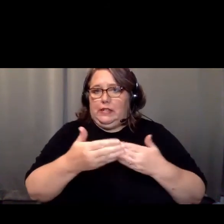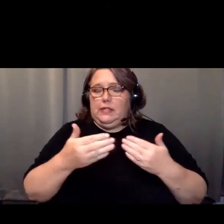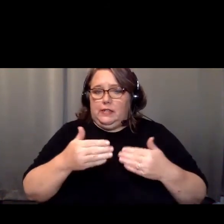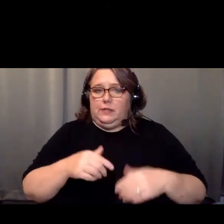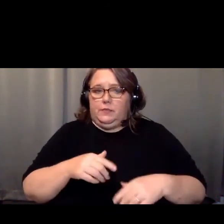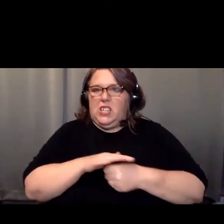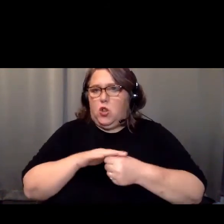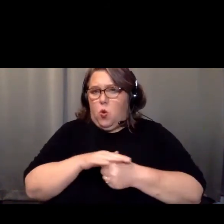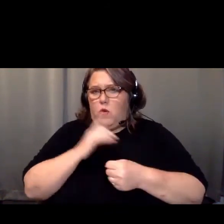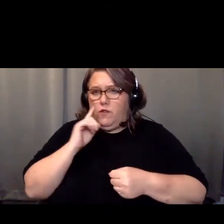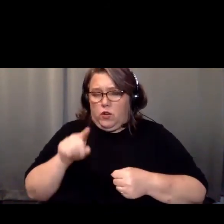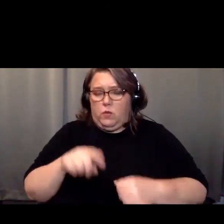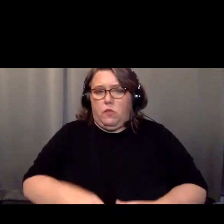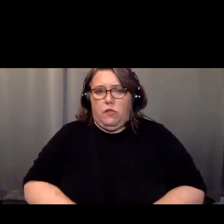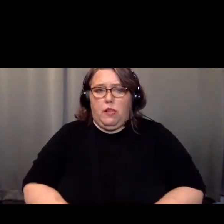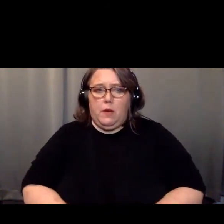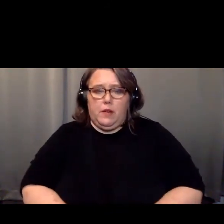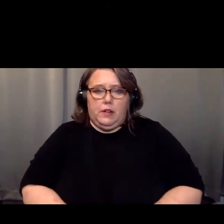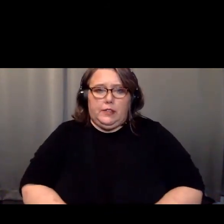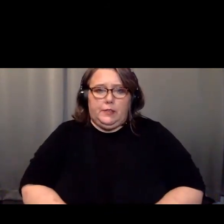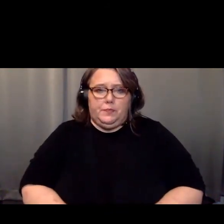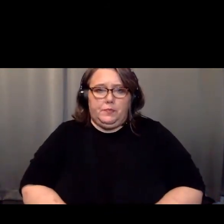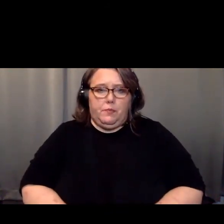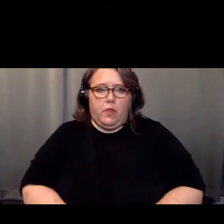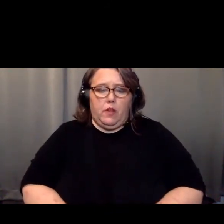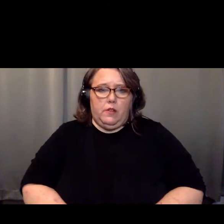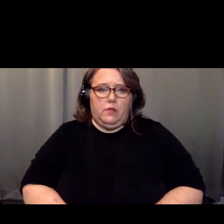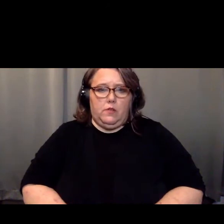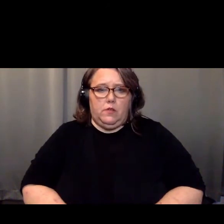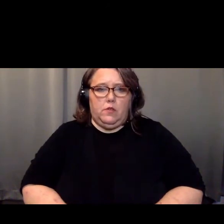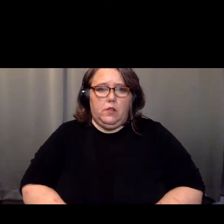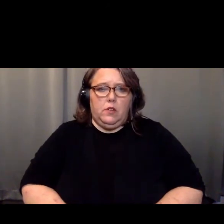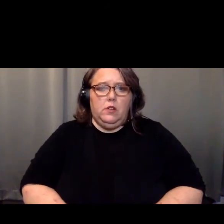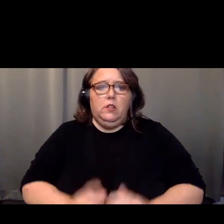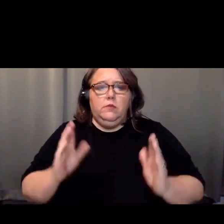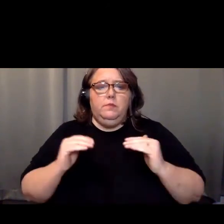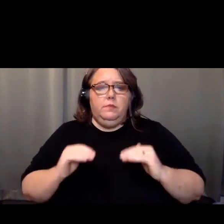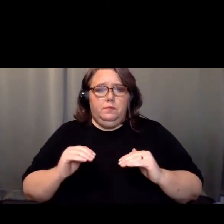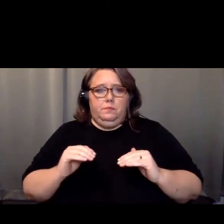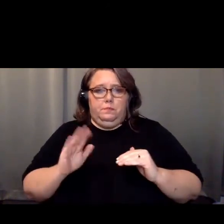that is located possibly closest to you. And then also the bottom there,